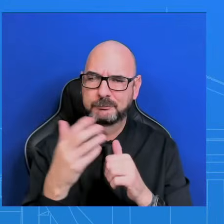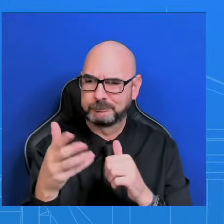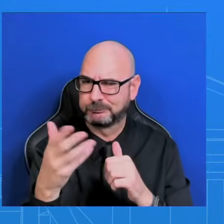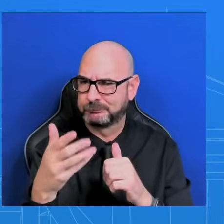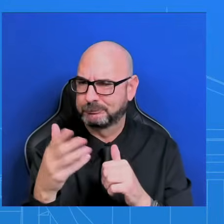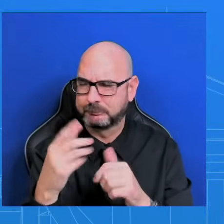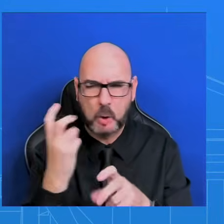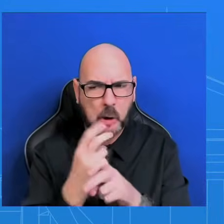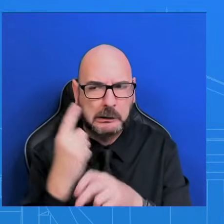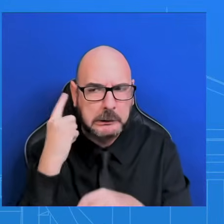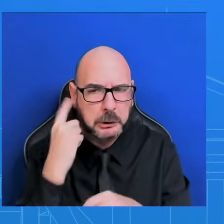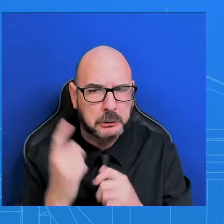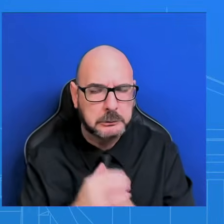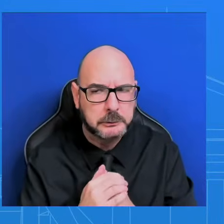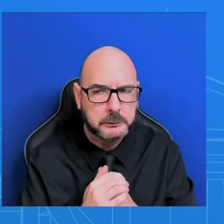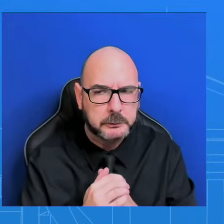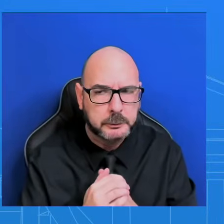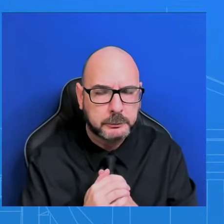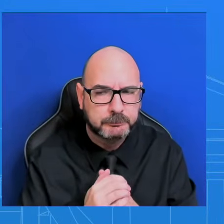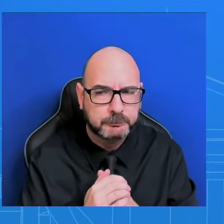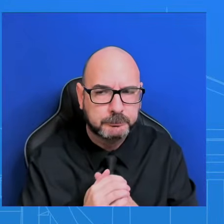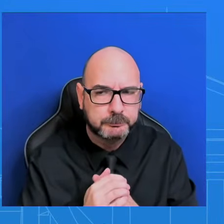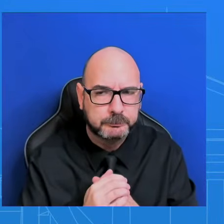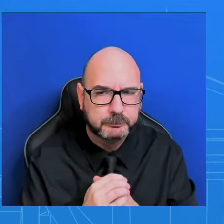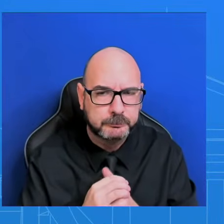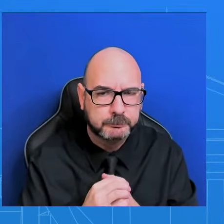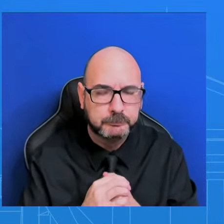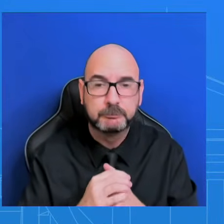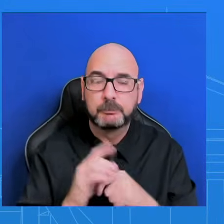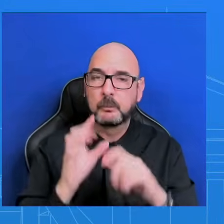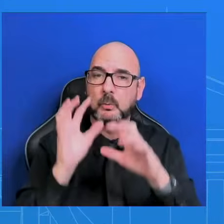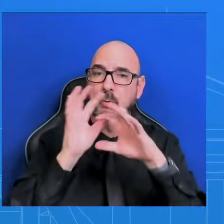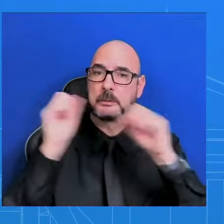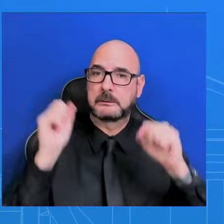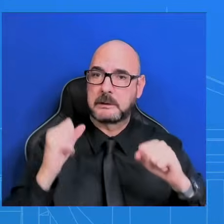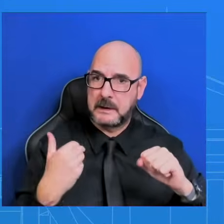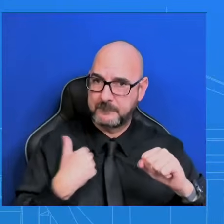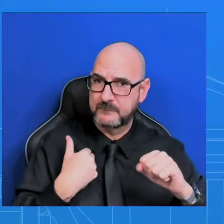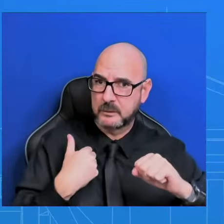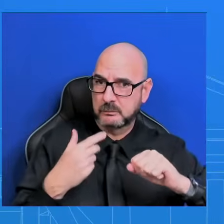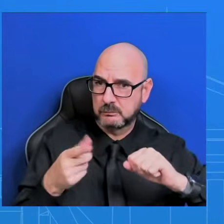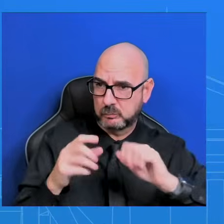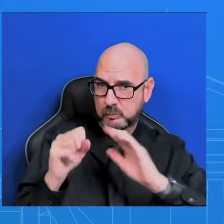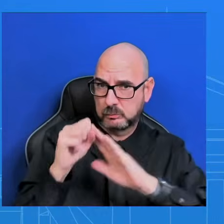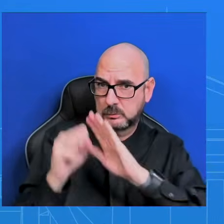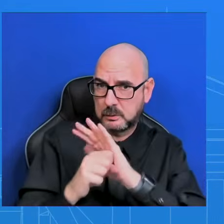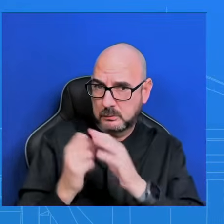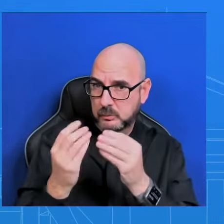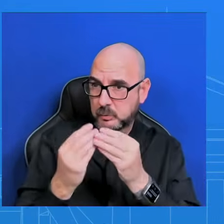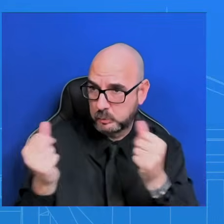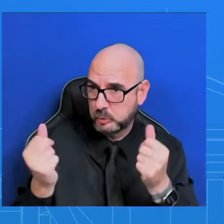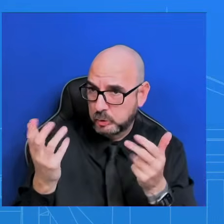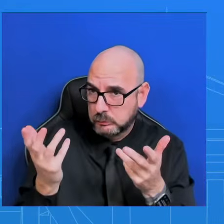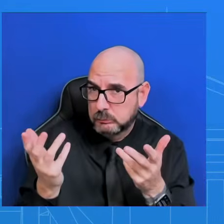Does the President think a two-state solution is possible with Bibi in office, given what he's said about it?